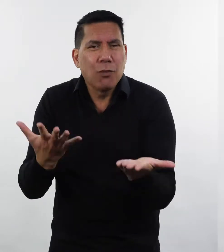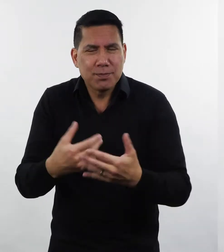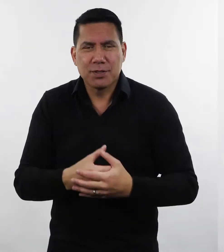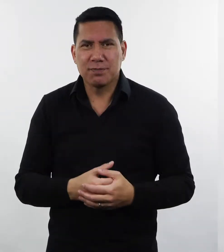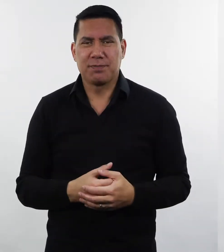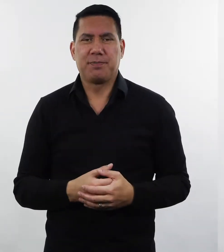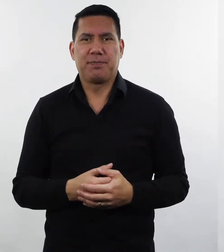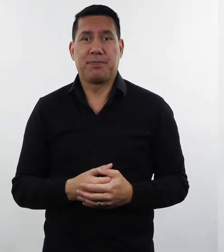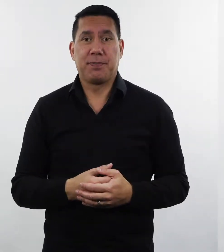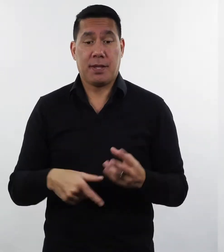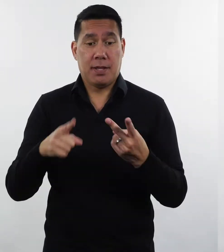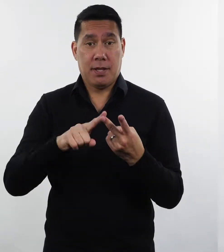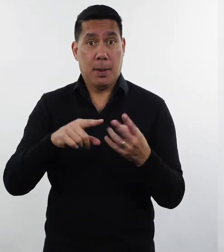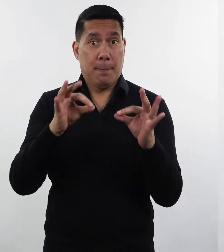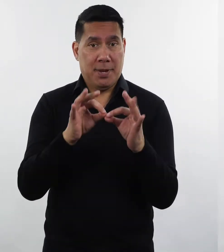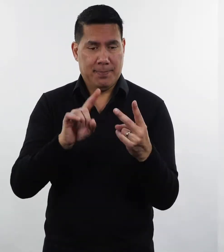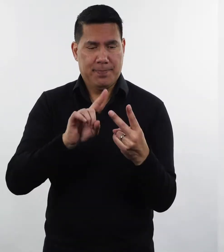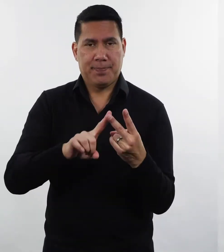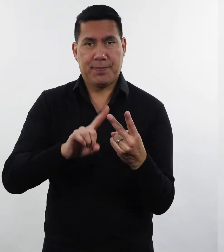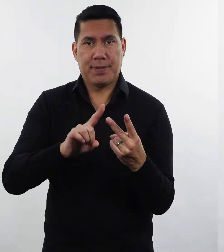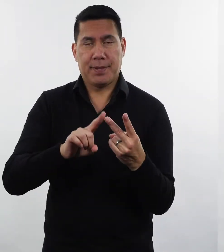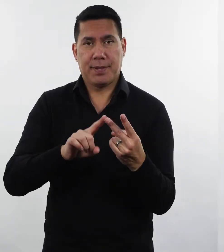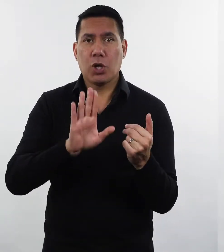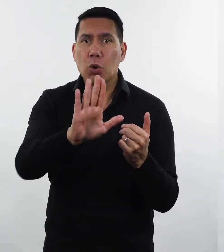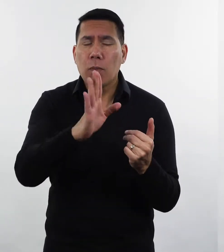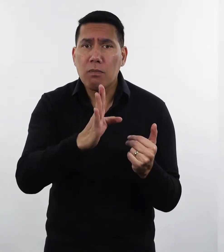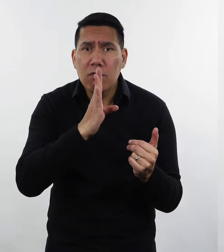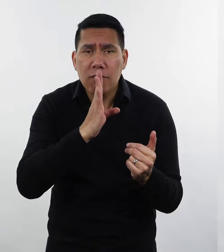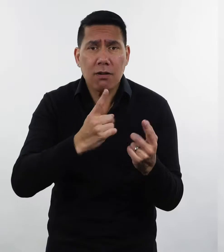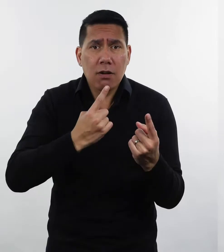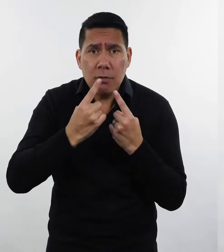(b) respect the privacy of people with disability;